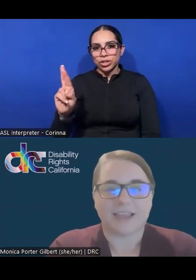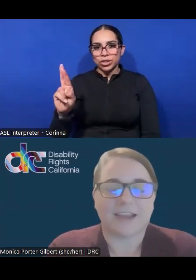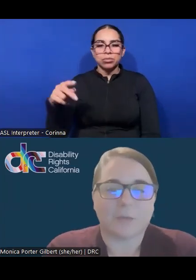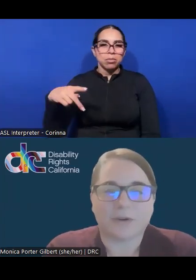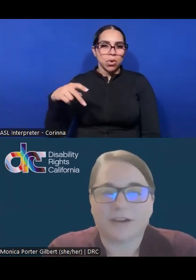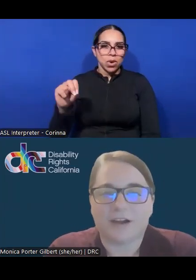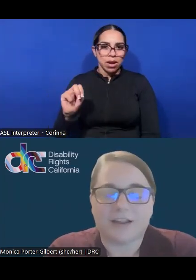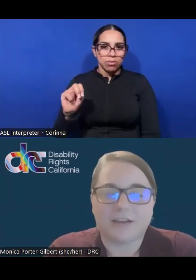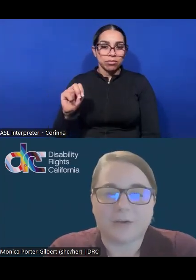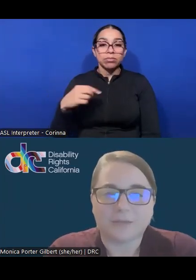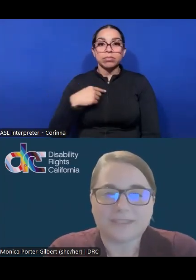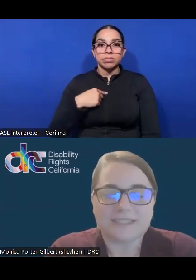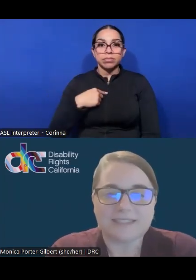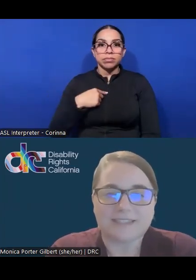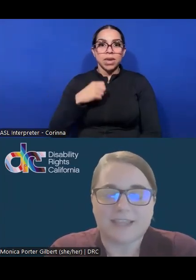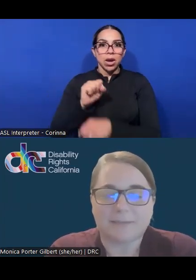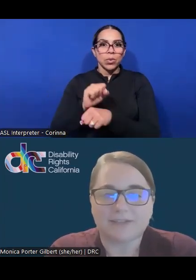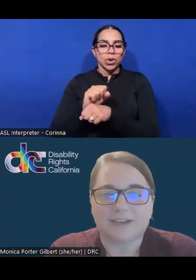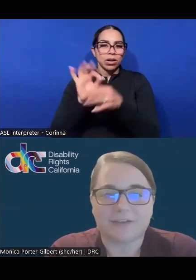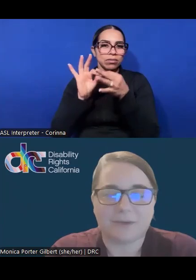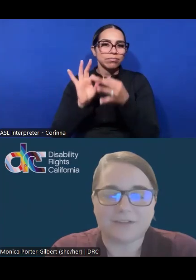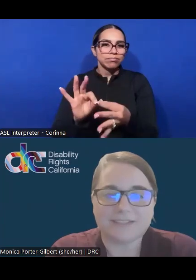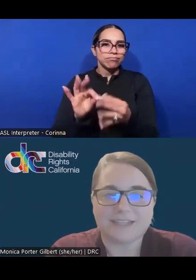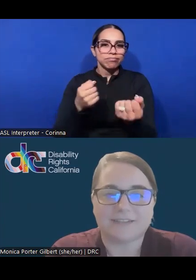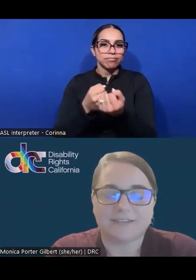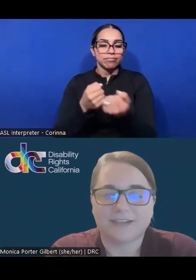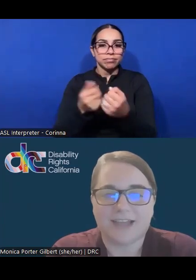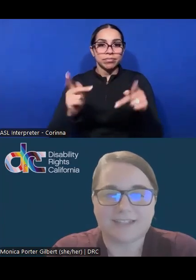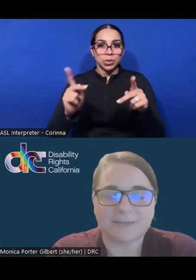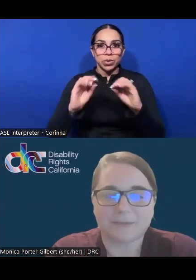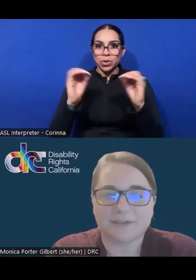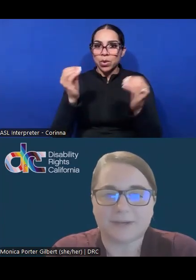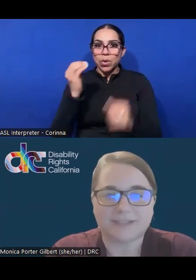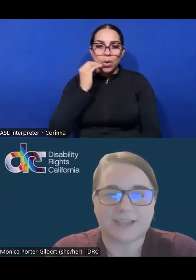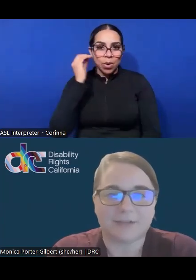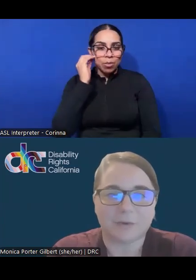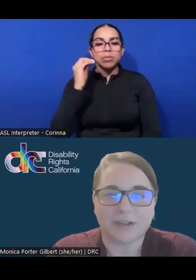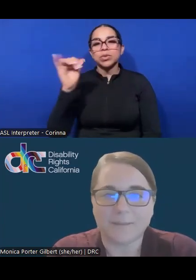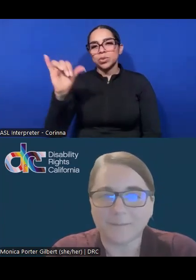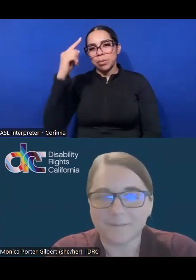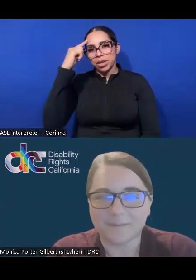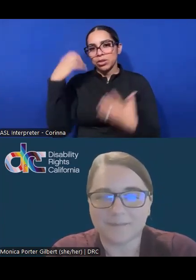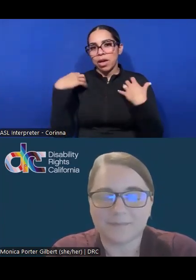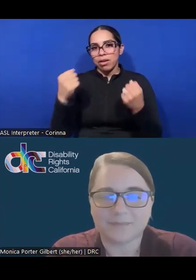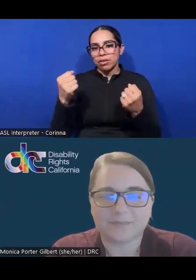and I work on homelessness and mental health policy at Disability Rights California.